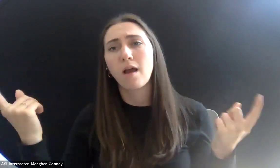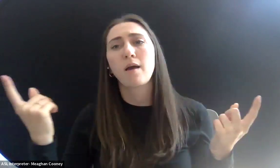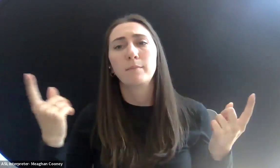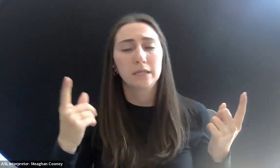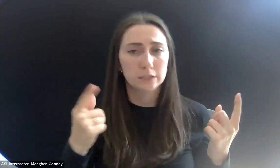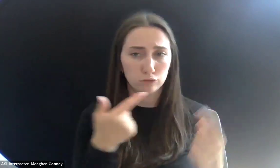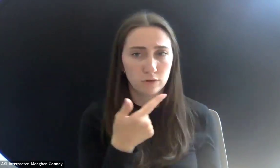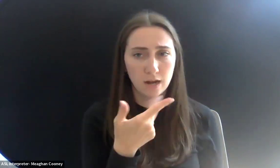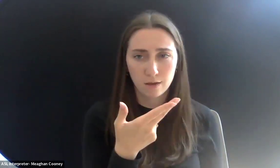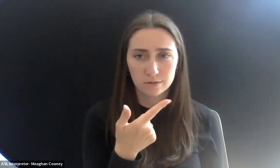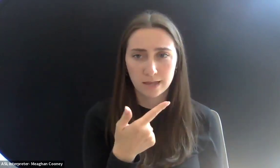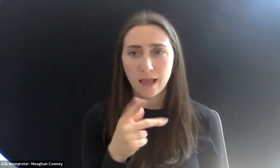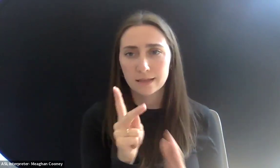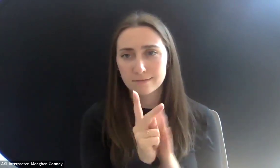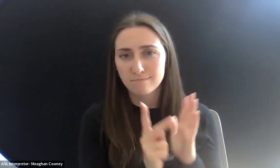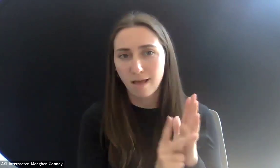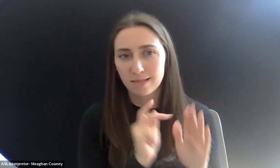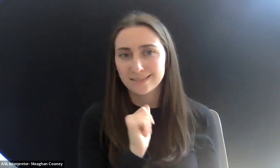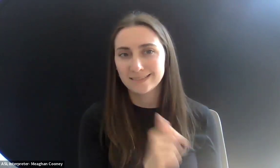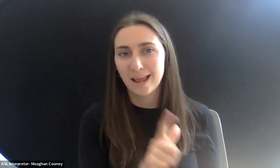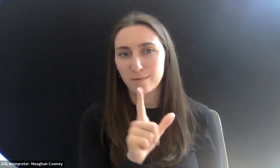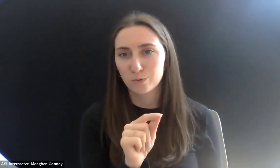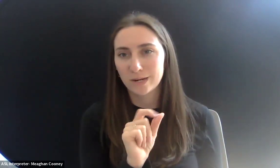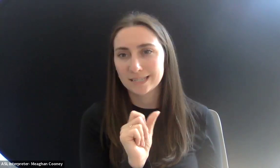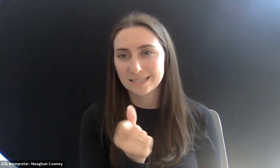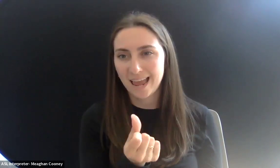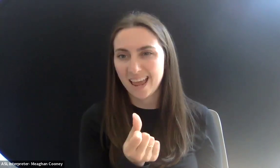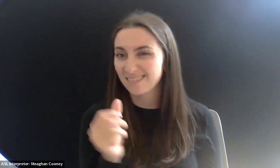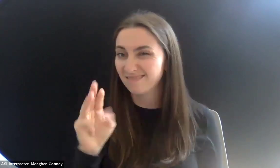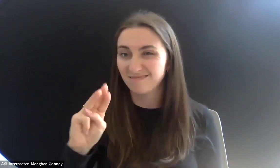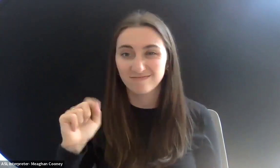issued shortly thereafter in 2010, MEPA was not successful in